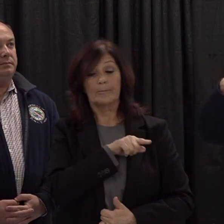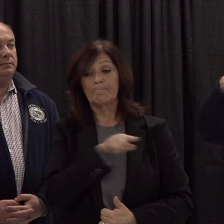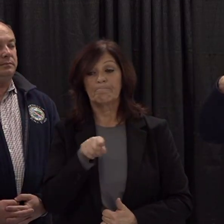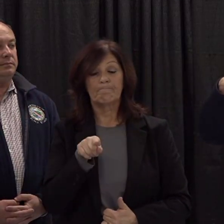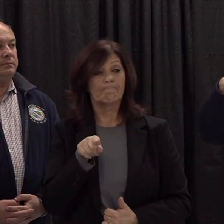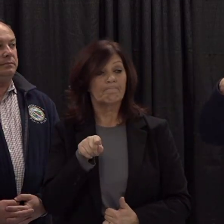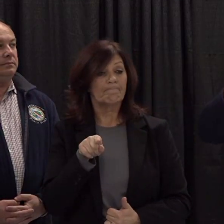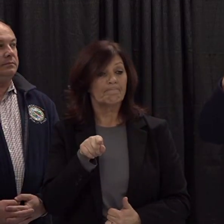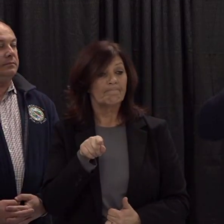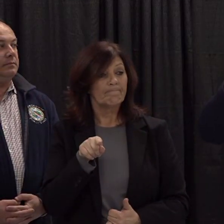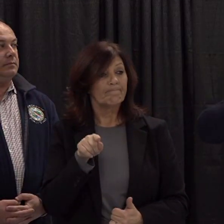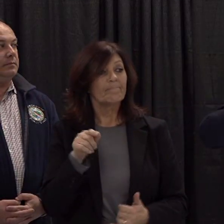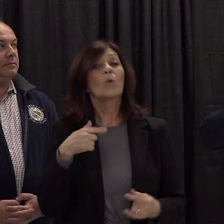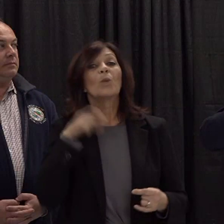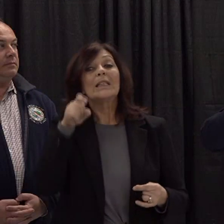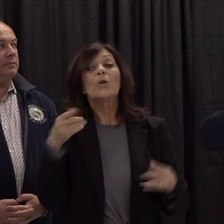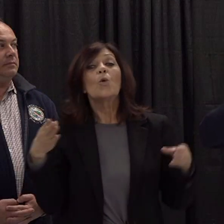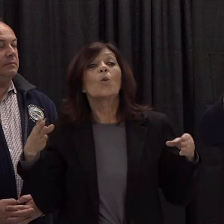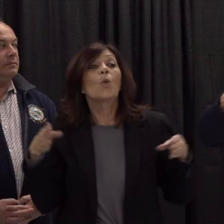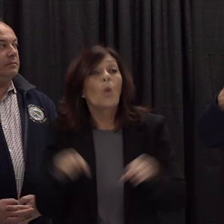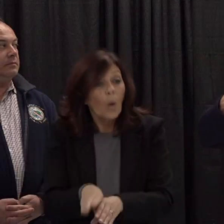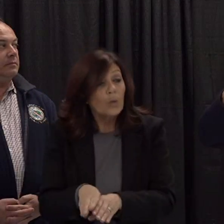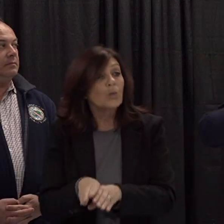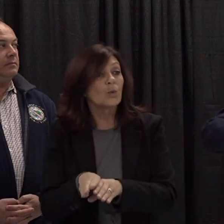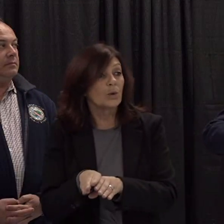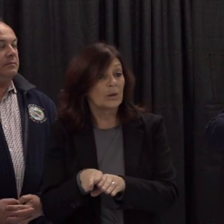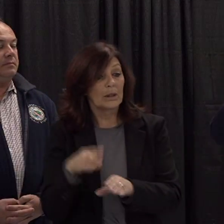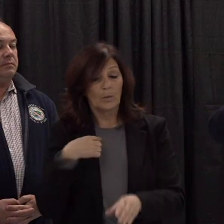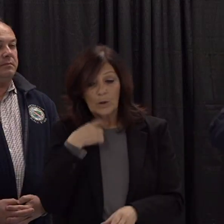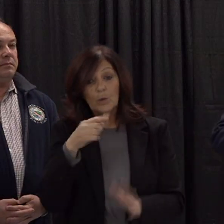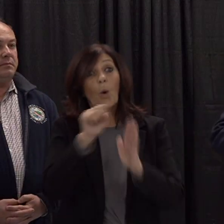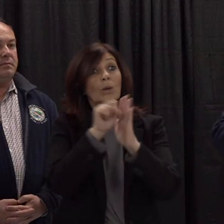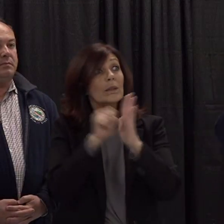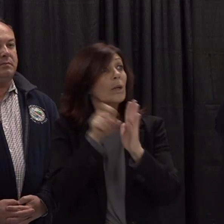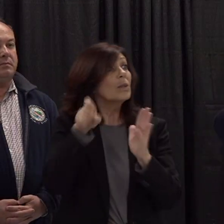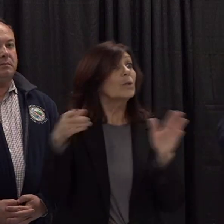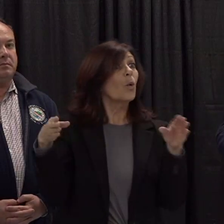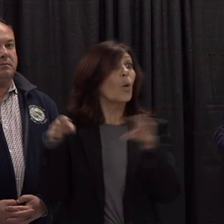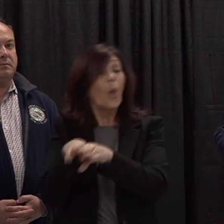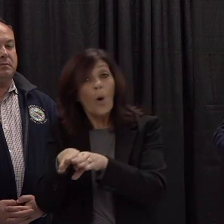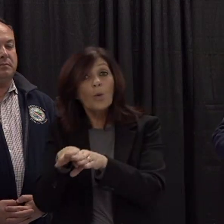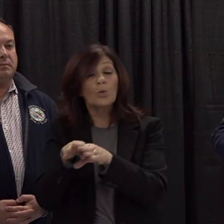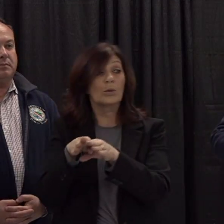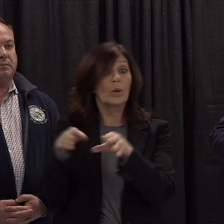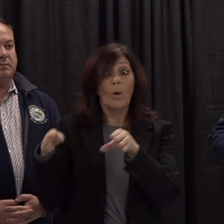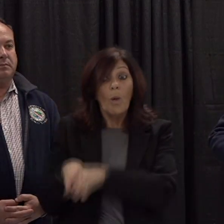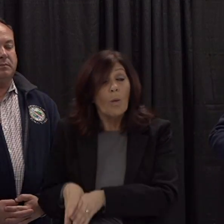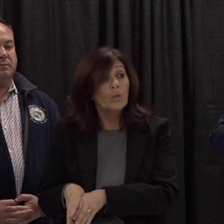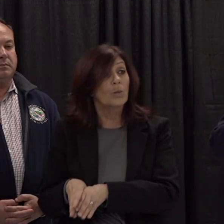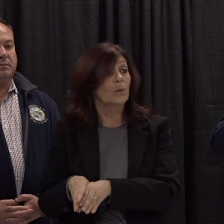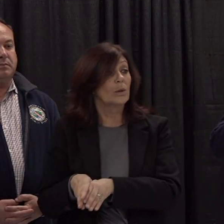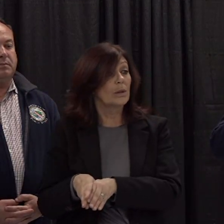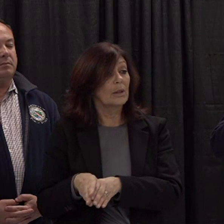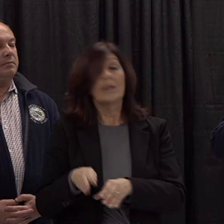coordination with us that we need to close these roads and and we told the state we need to close the 400, we need to close the 219. They're not our roads.